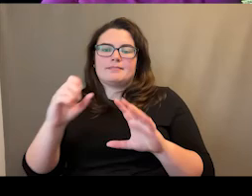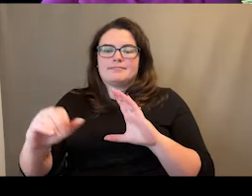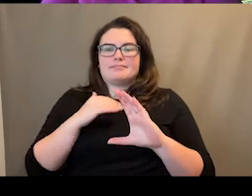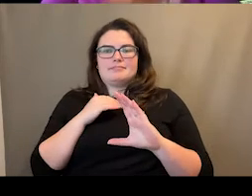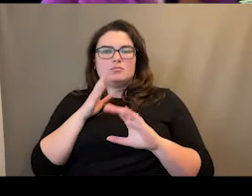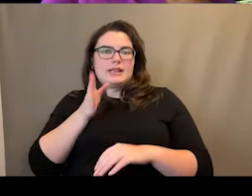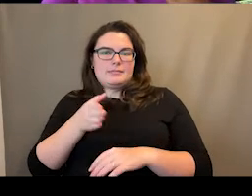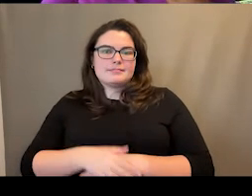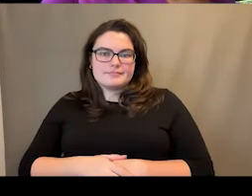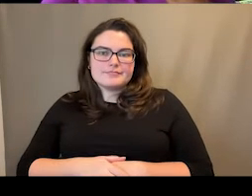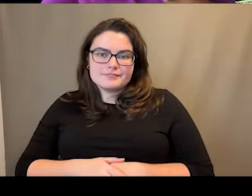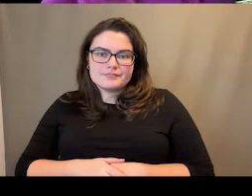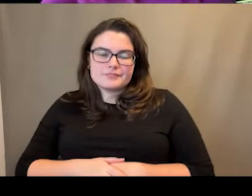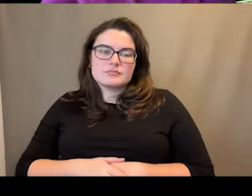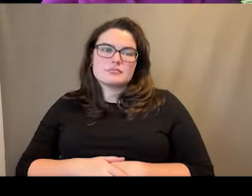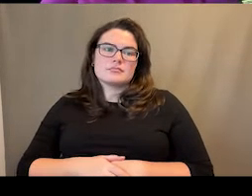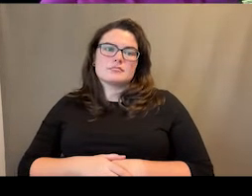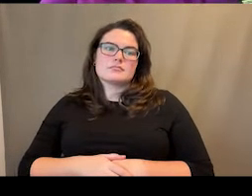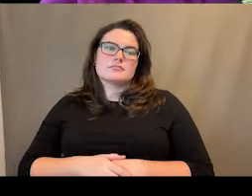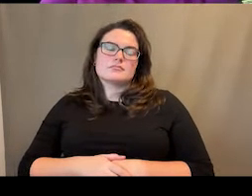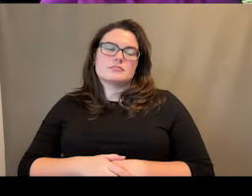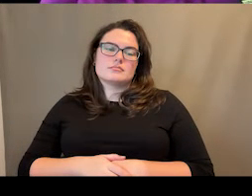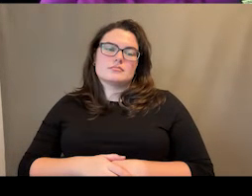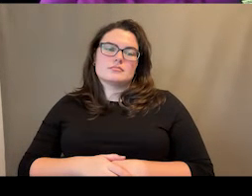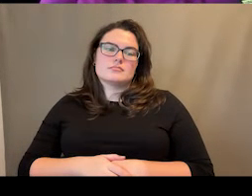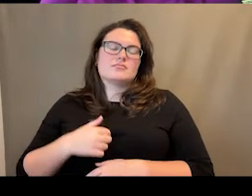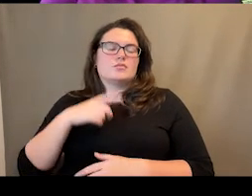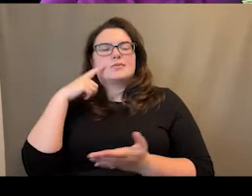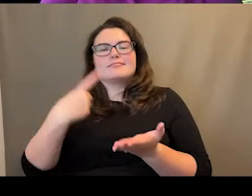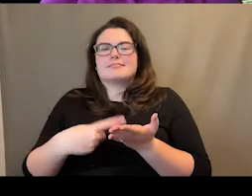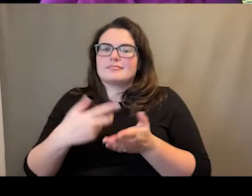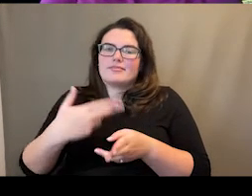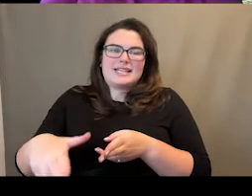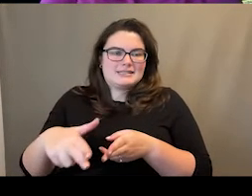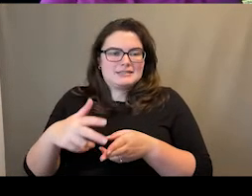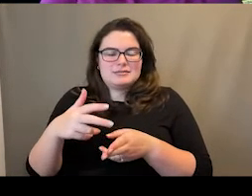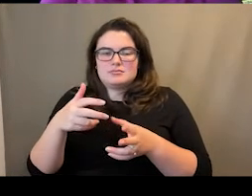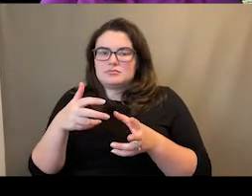I'm going to quickly go over the funding search tools that you can use.